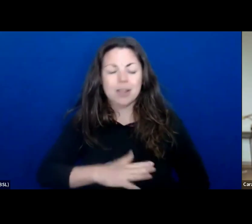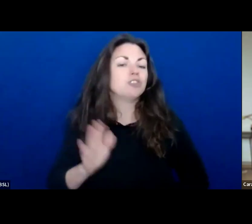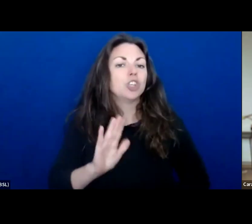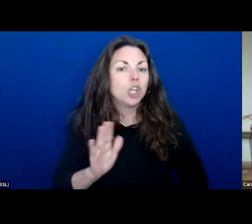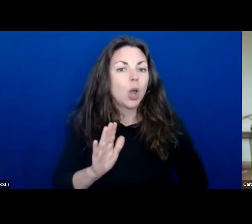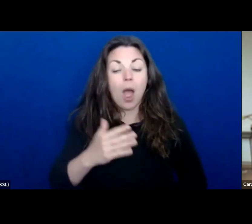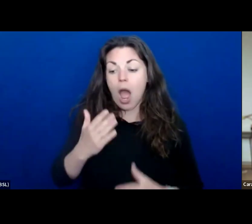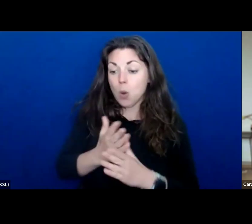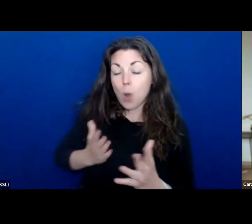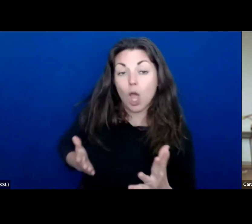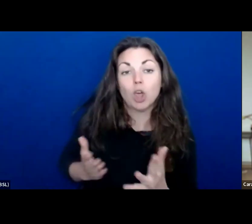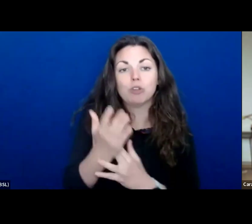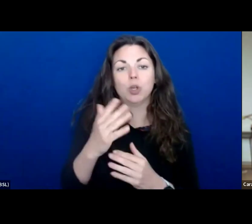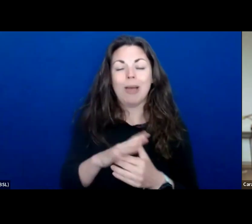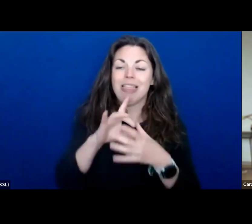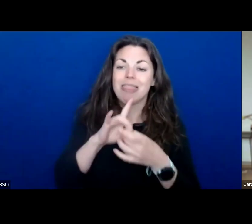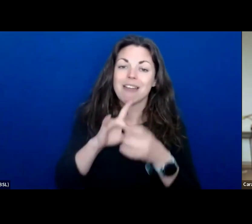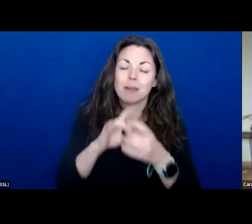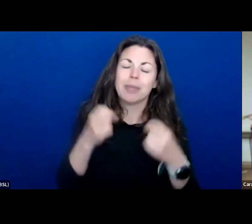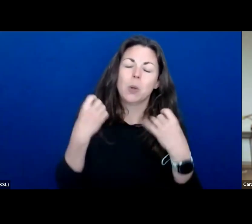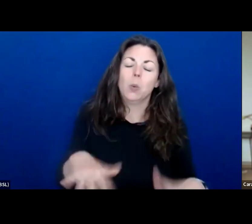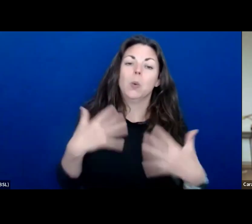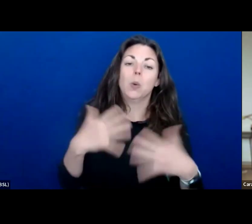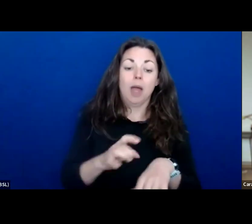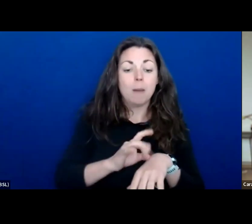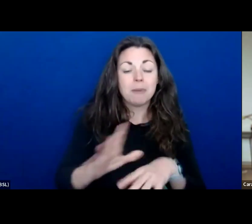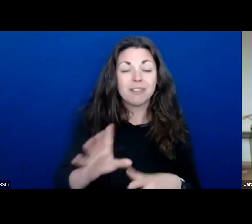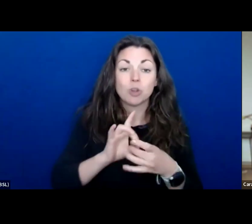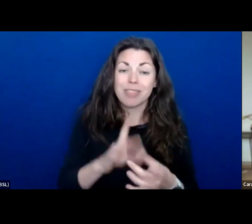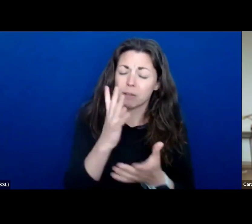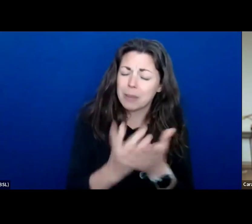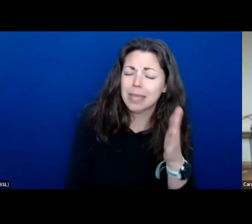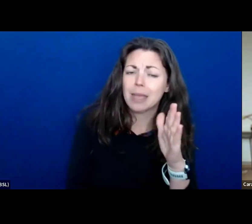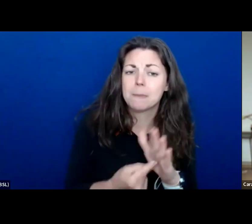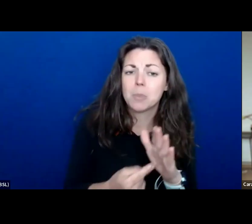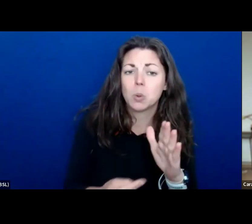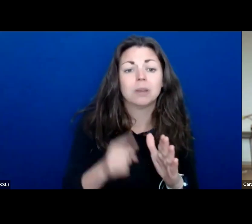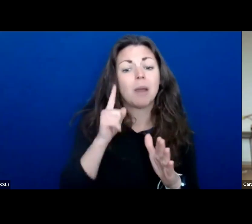Therapy is fantastic. Professional therapy is important, and also finding your people and